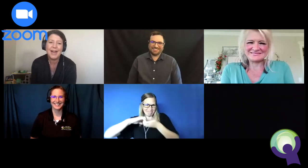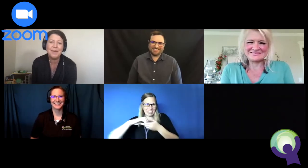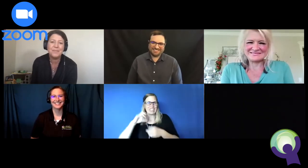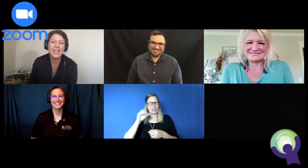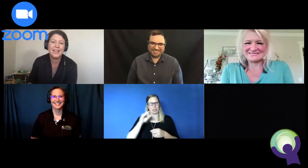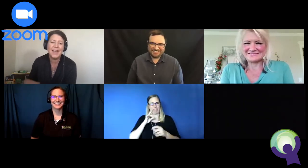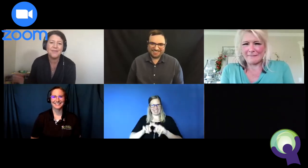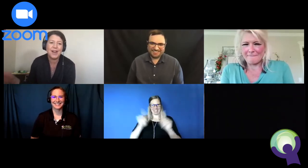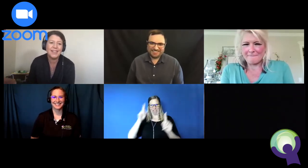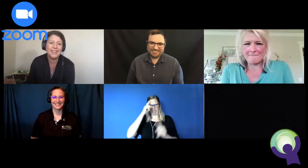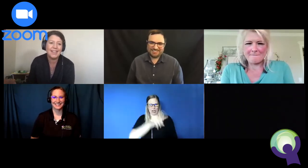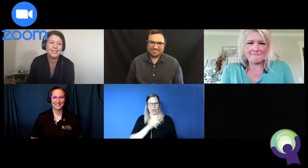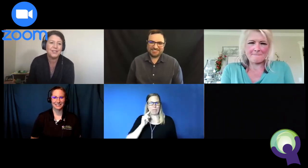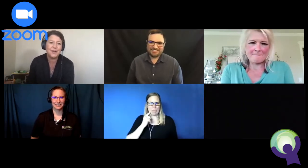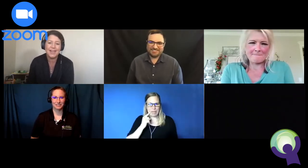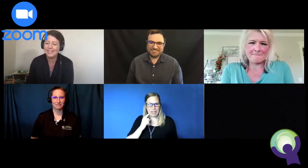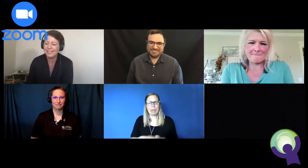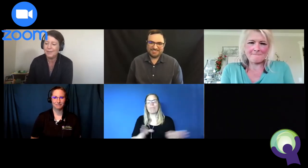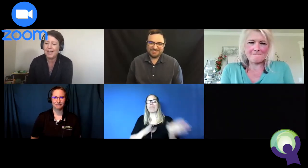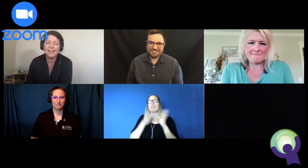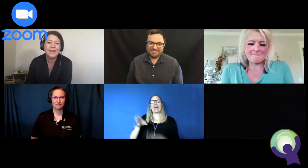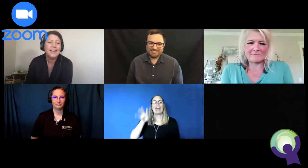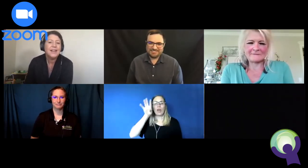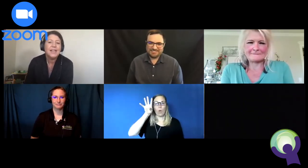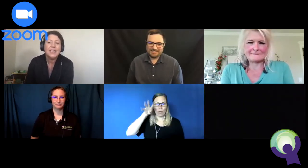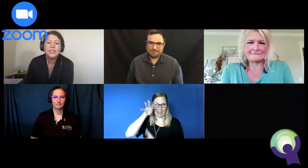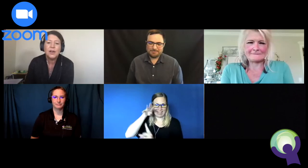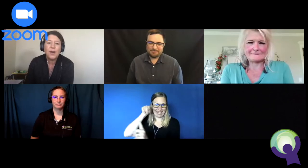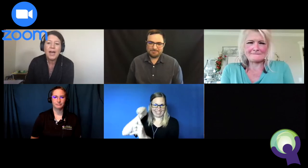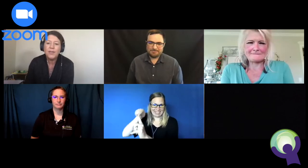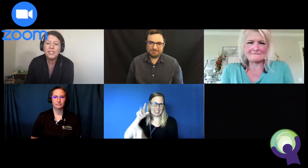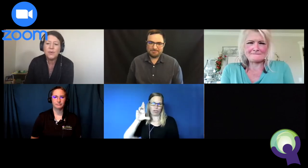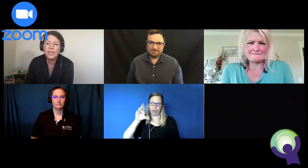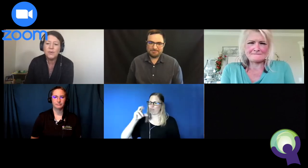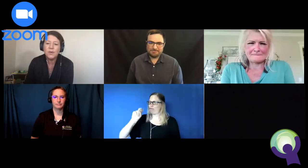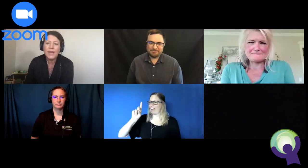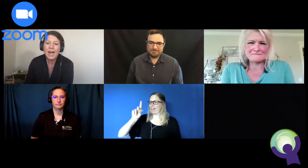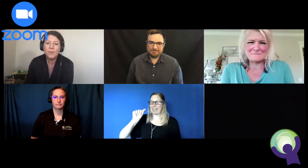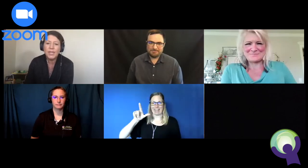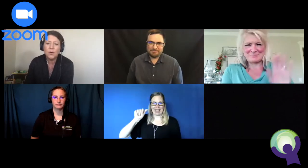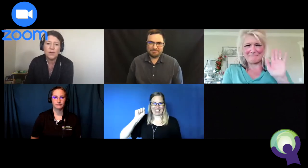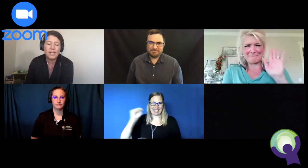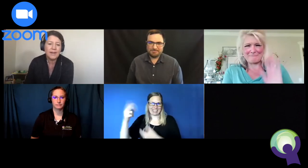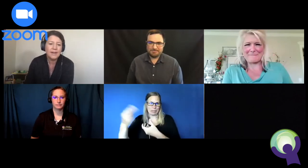Then we have Ronda Last joining us as well. So how this is going to work. We are recording